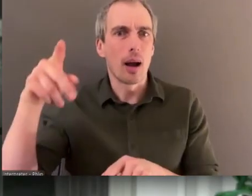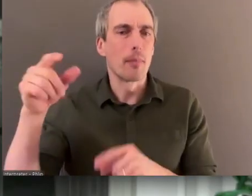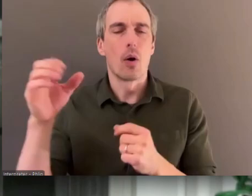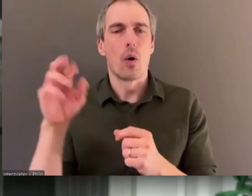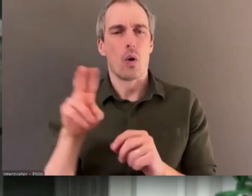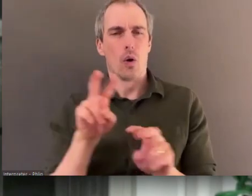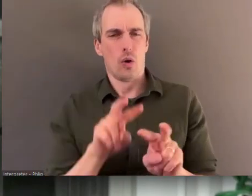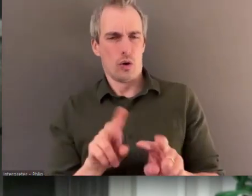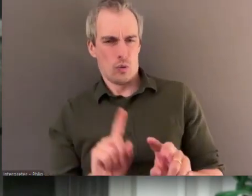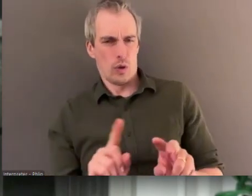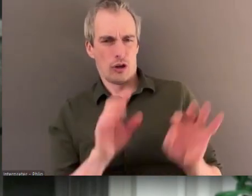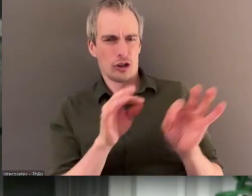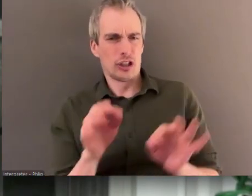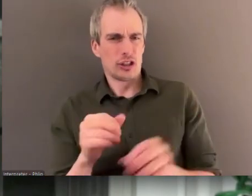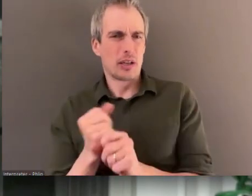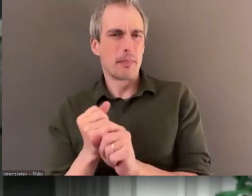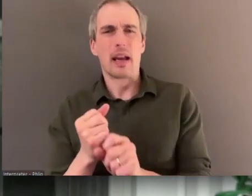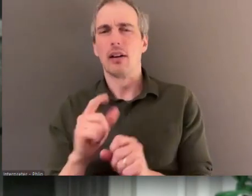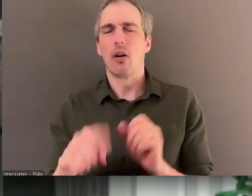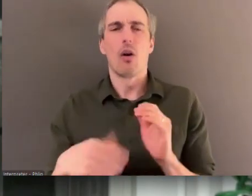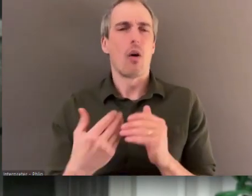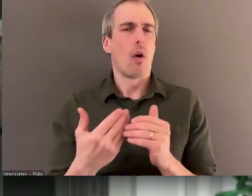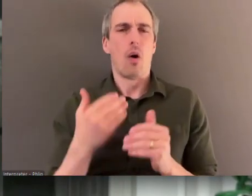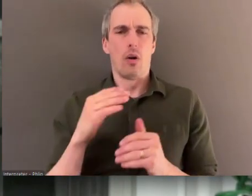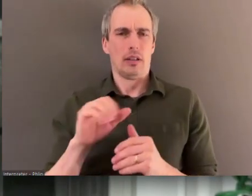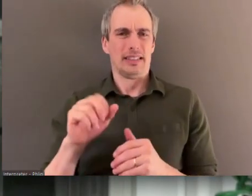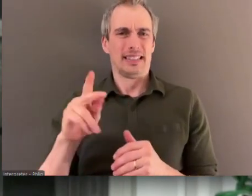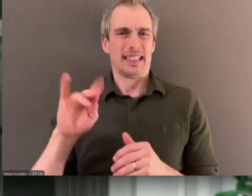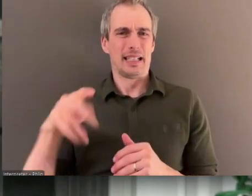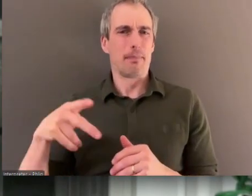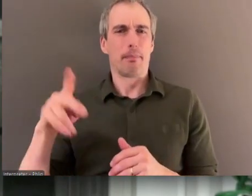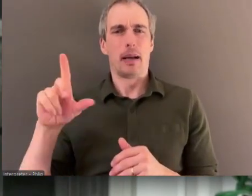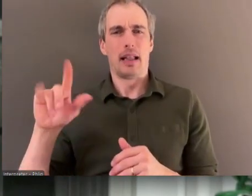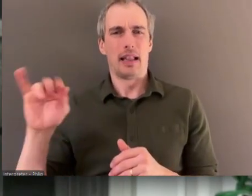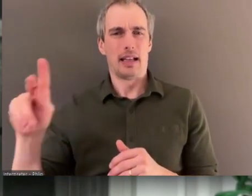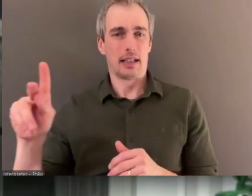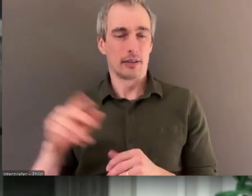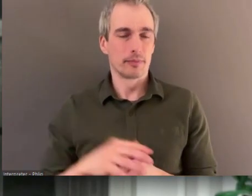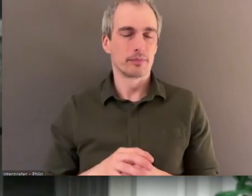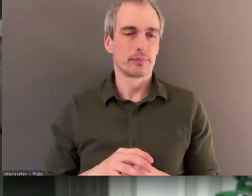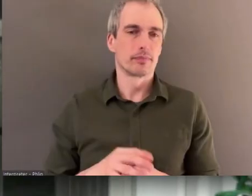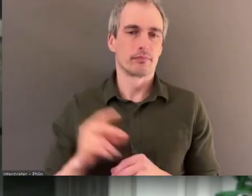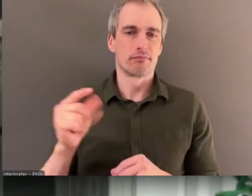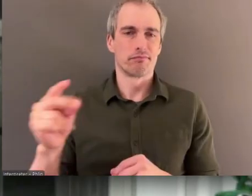One of the things that we really like to do related to this is make this accessible tech.